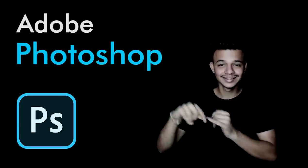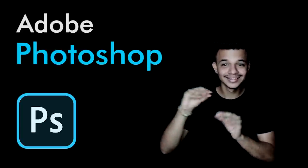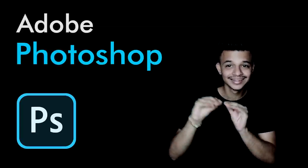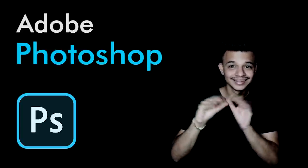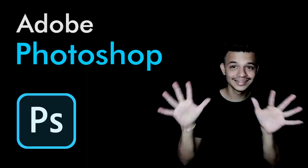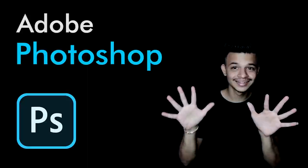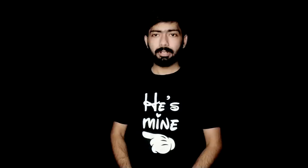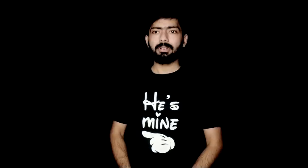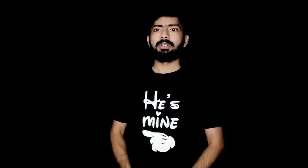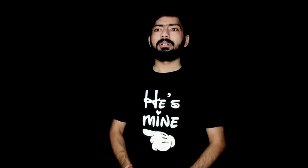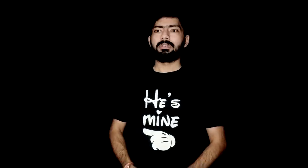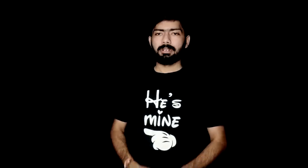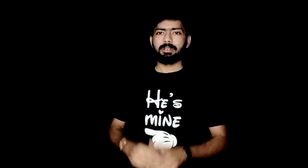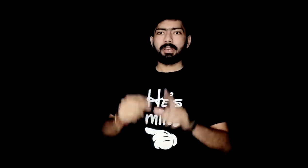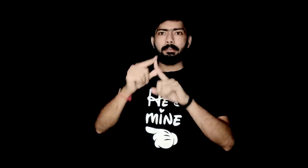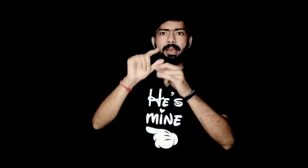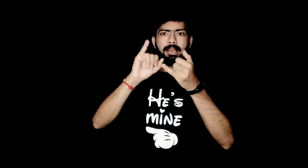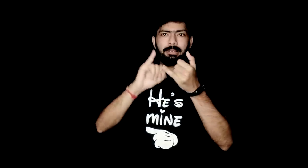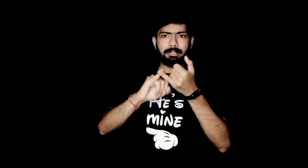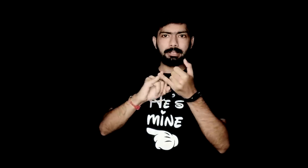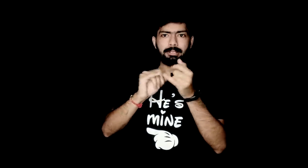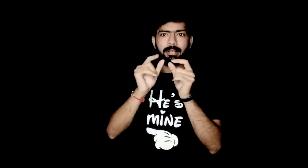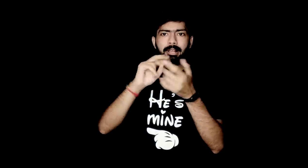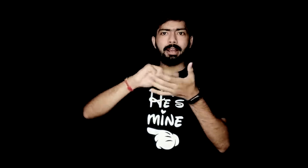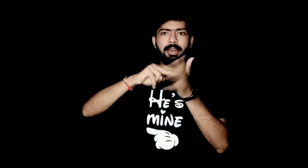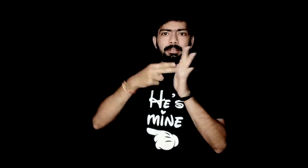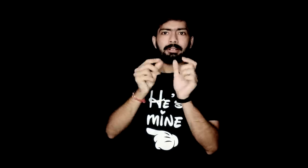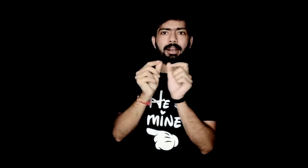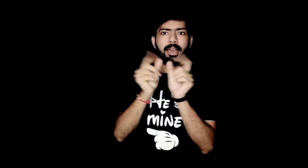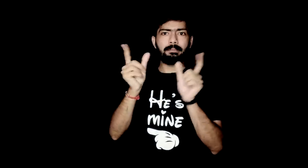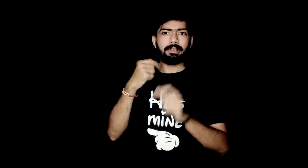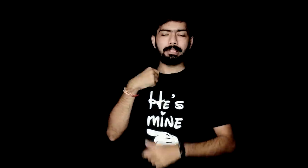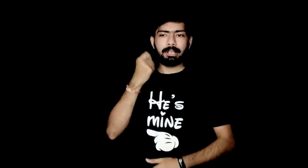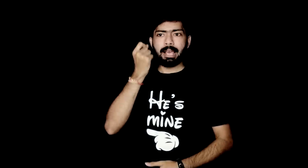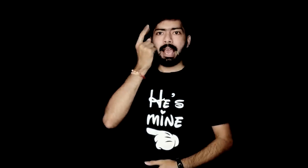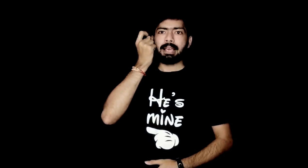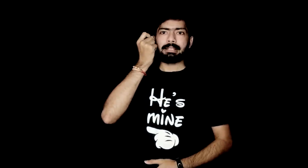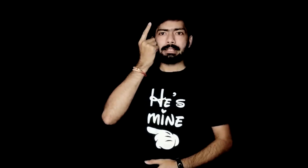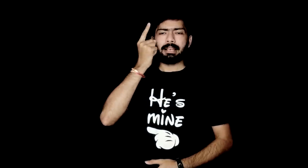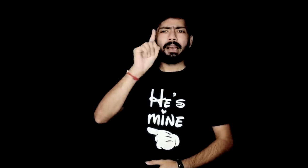Understand? Oh, I understand what stands for PS.